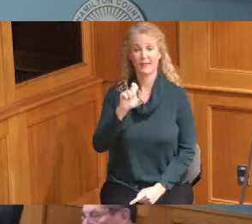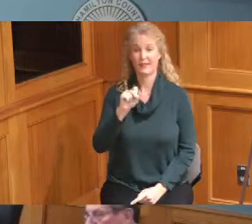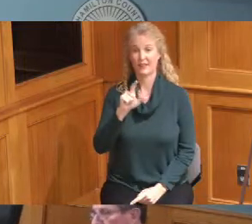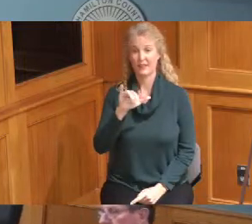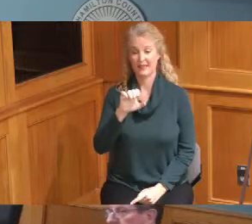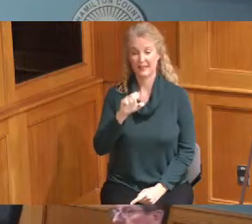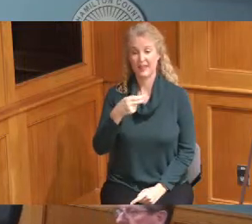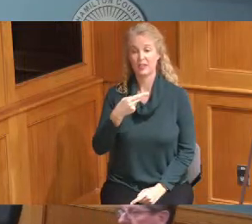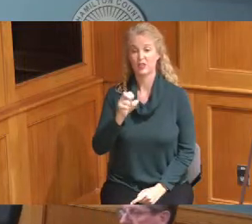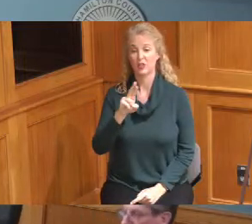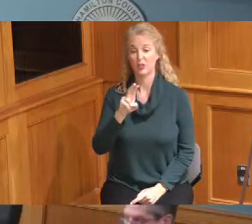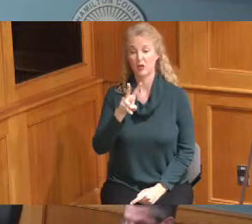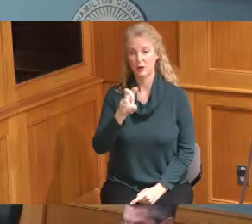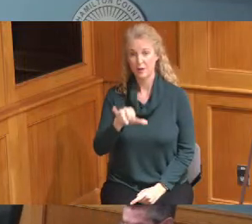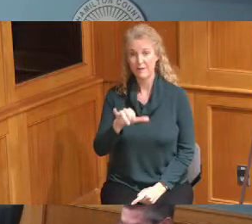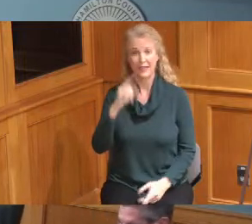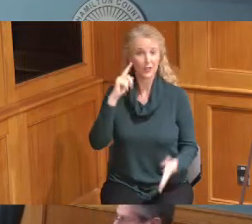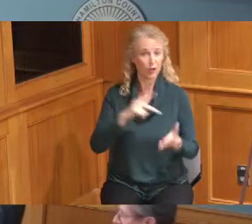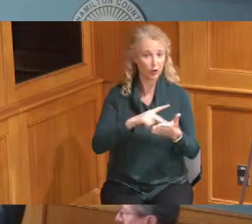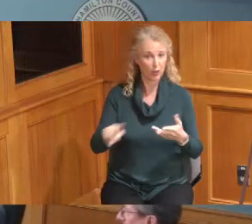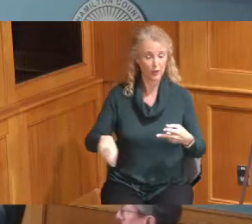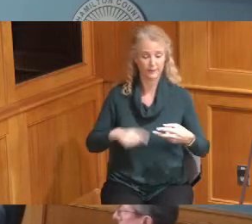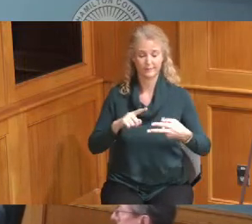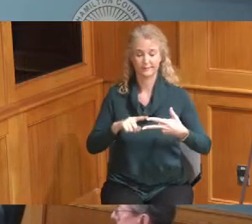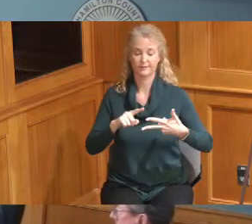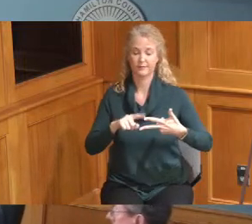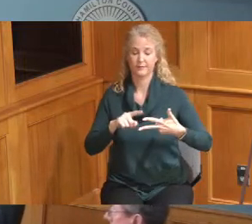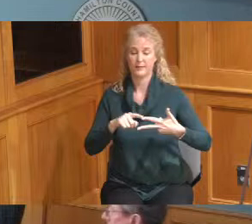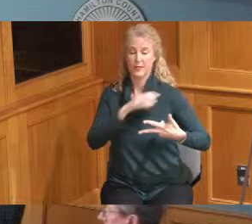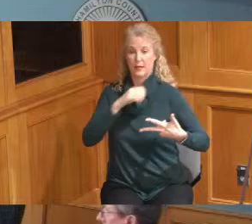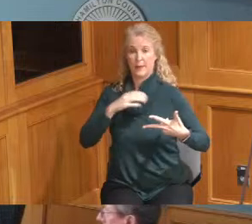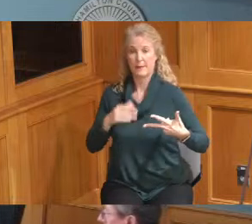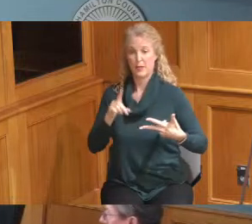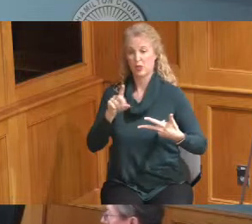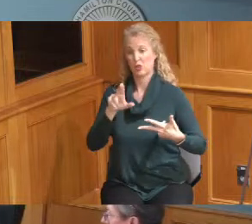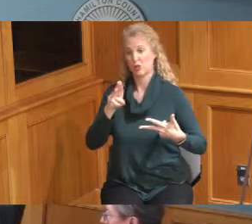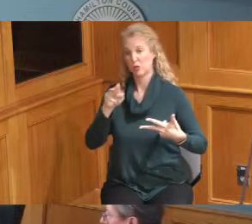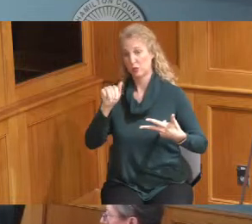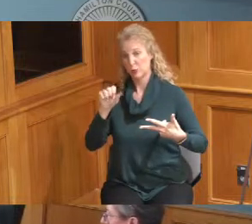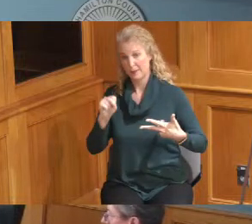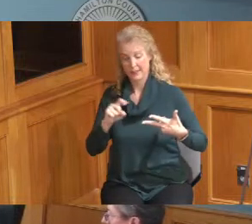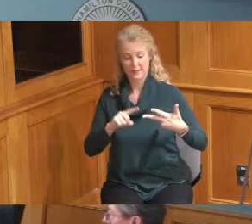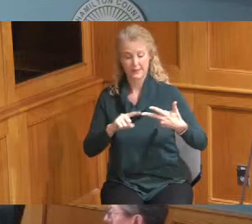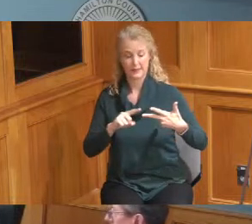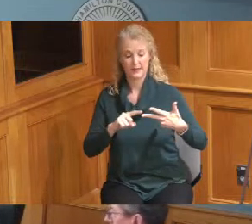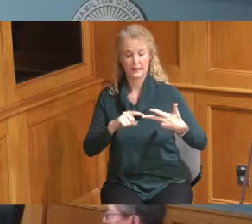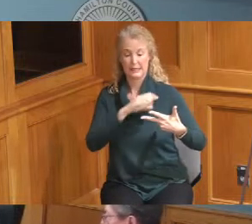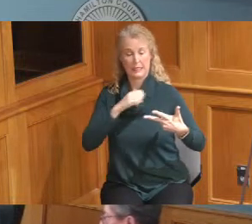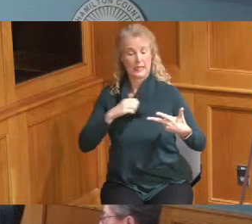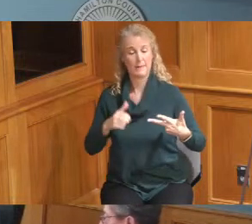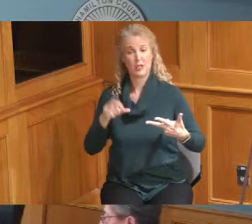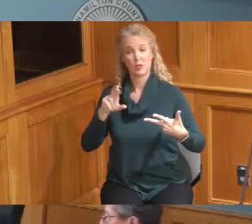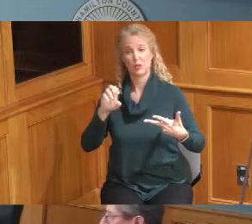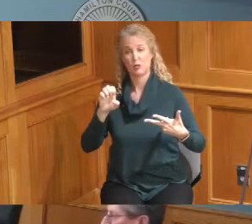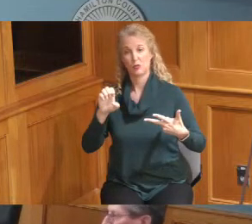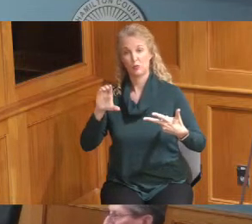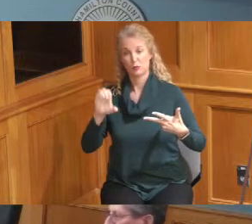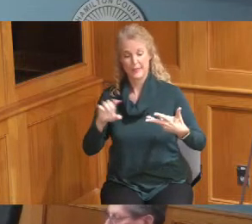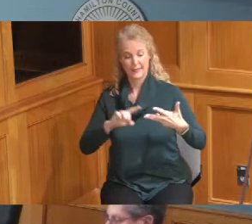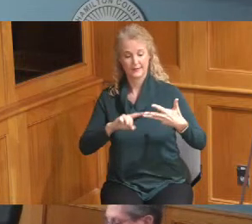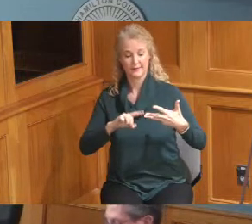board Hamilton County Commissioner Alicia ree Jeff Aluotto County Administrator Patrick dressing